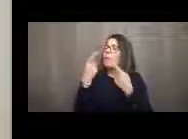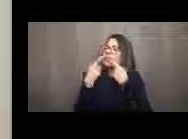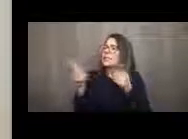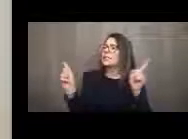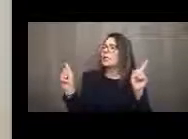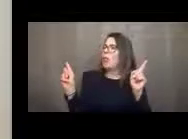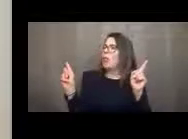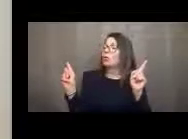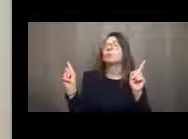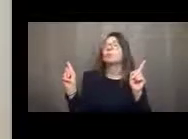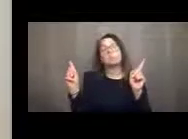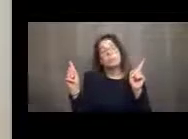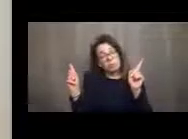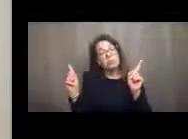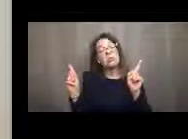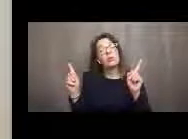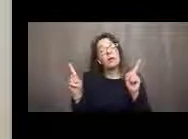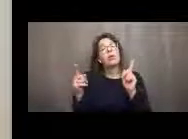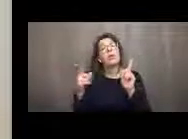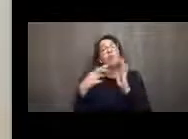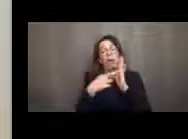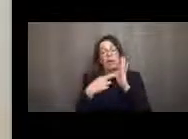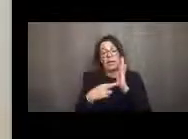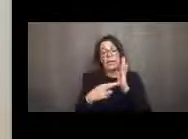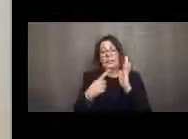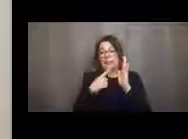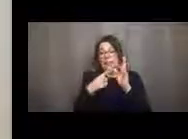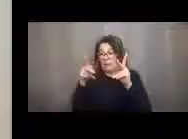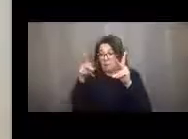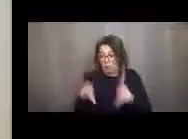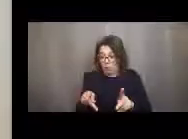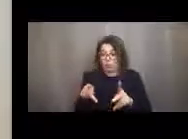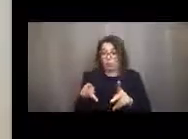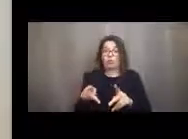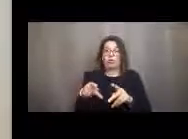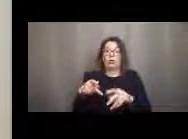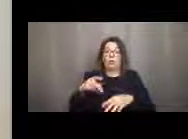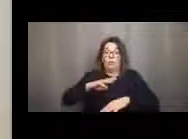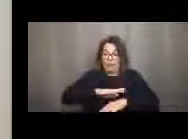The regulation states that individuals who meet the regulatory definition of Investigator,